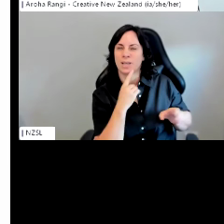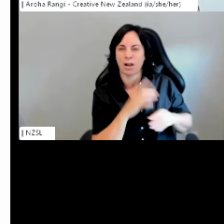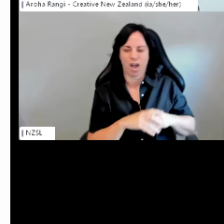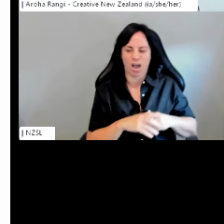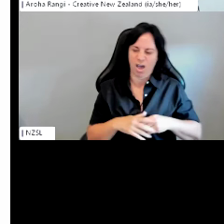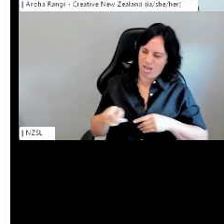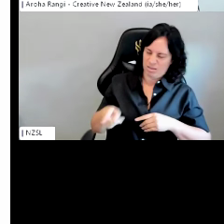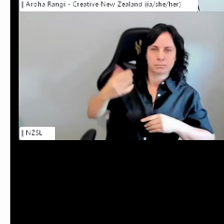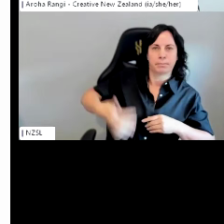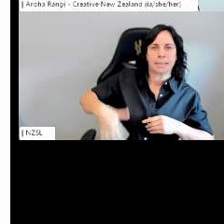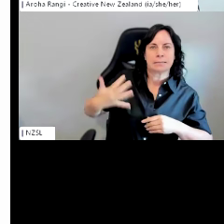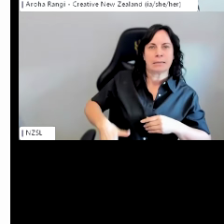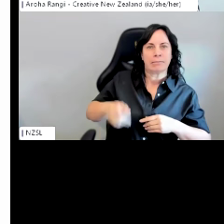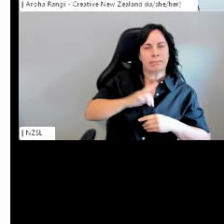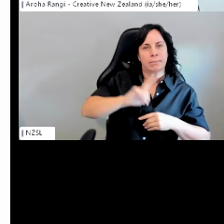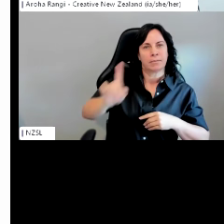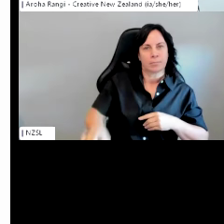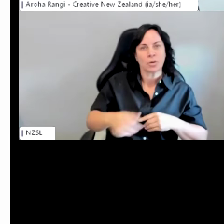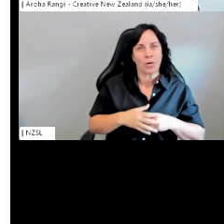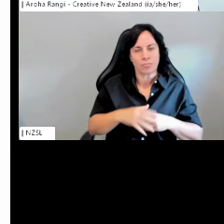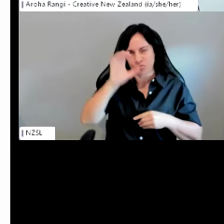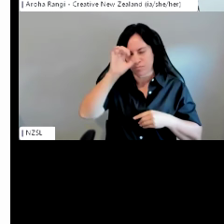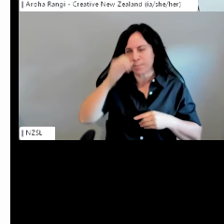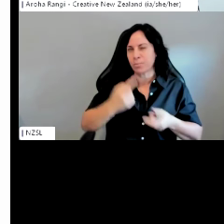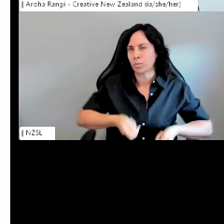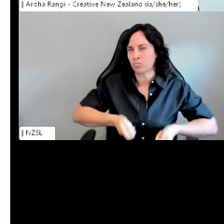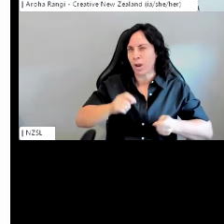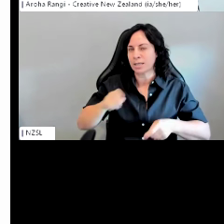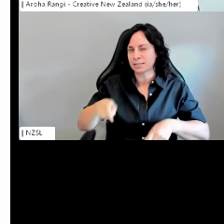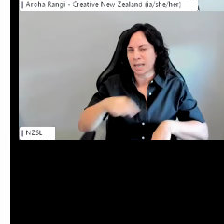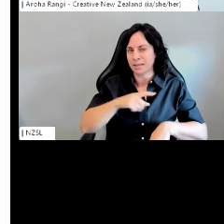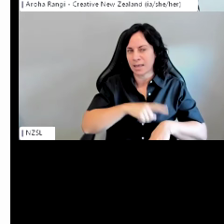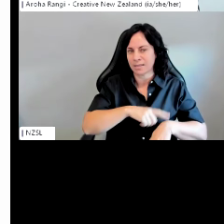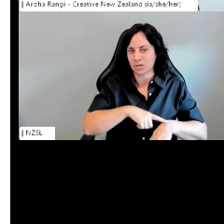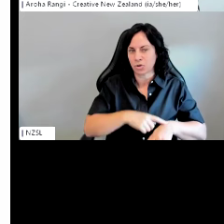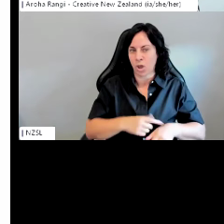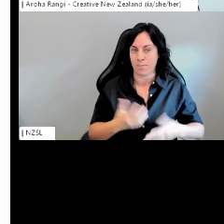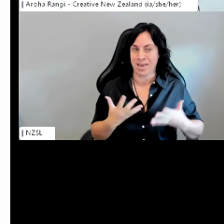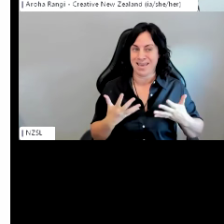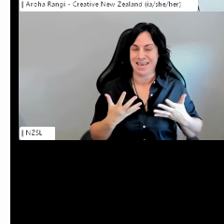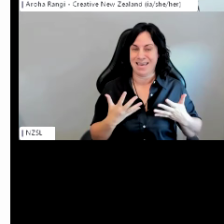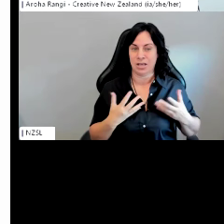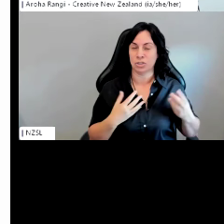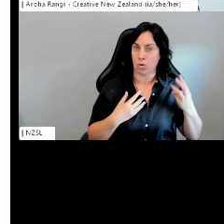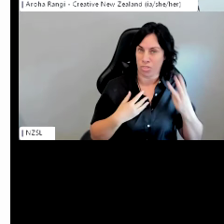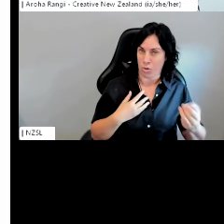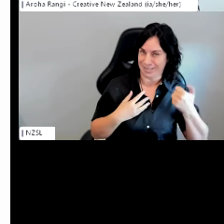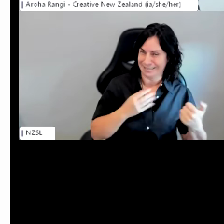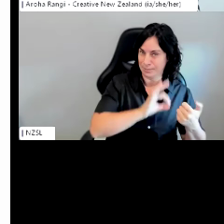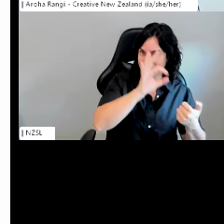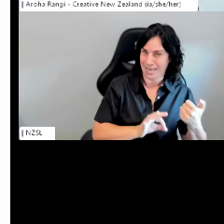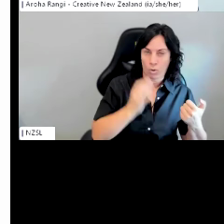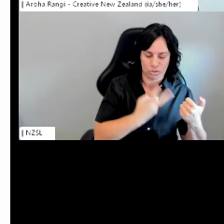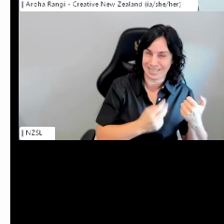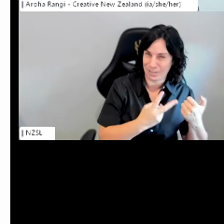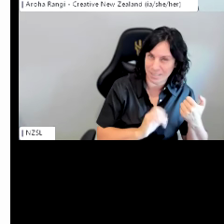I think we flagged that at the time. It's now 54%. So 54% of of these people said that they